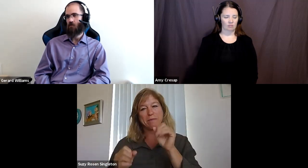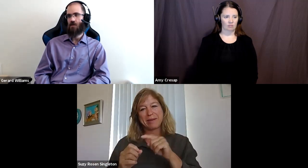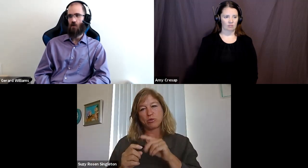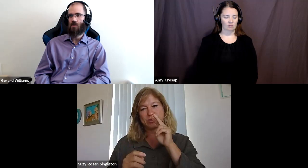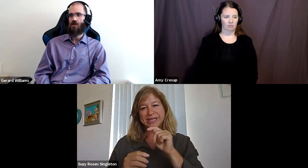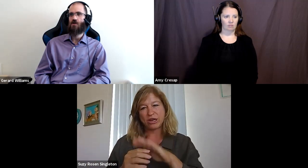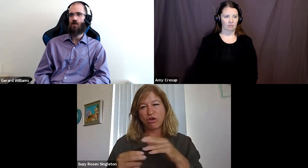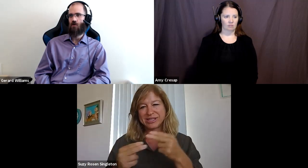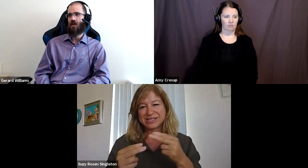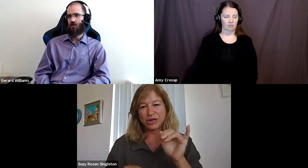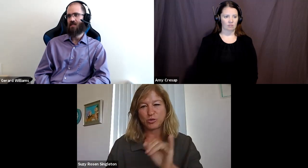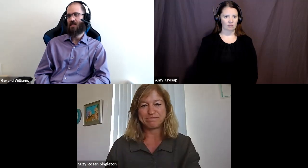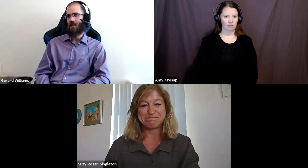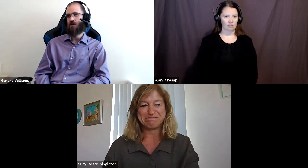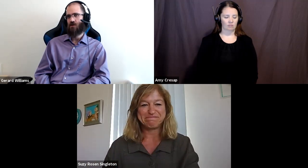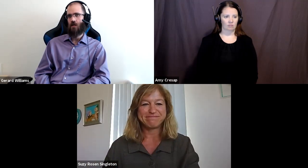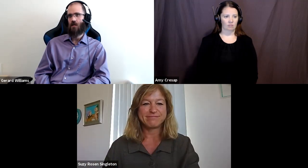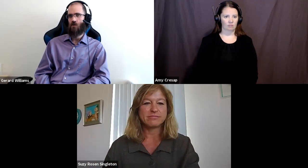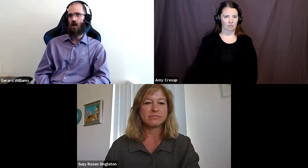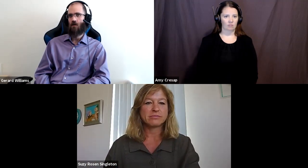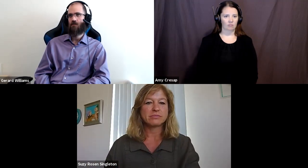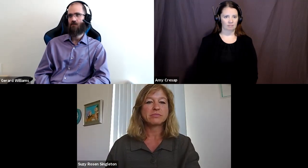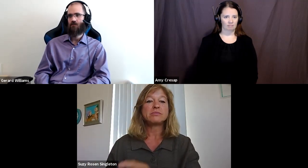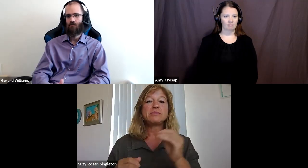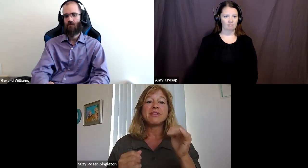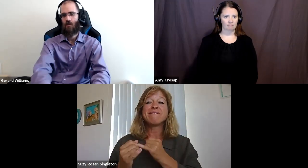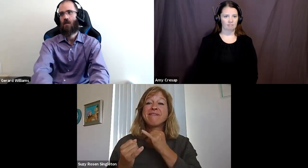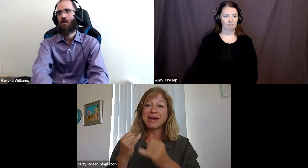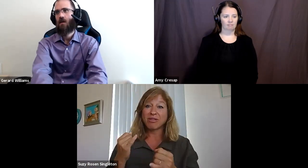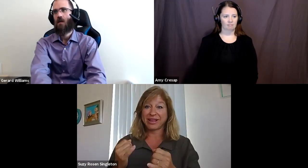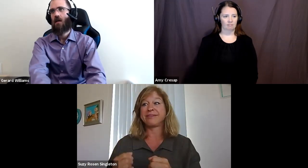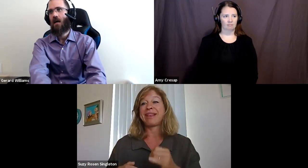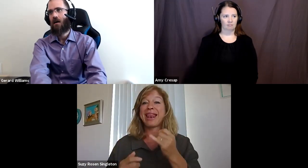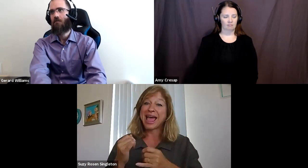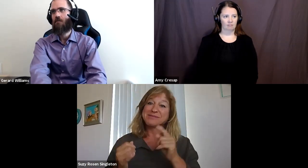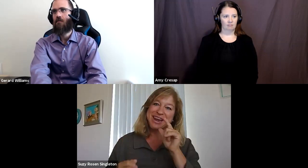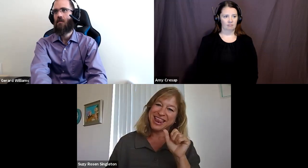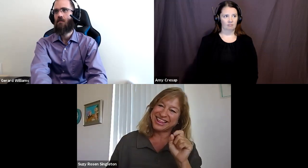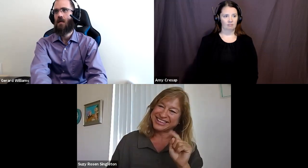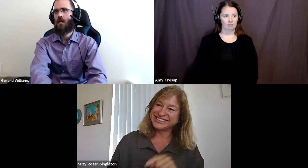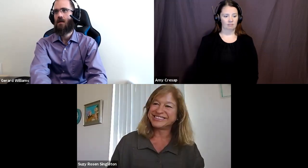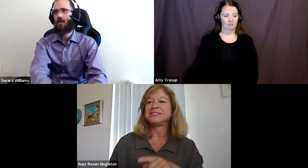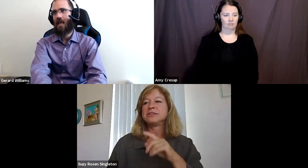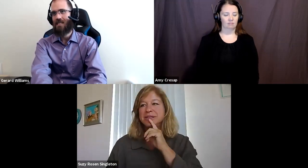resources so you'll be able to see it on screen as well.